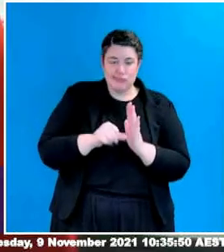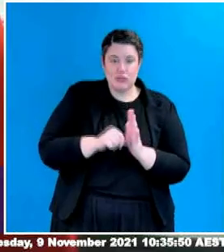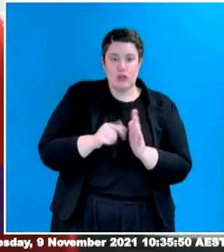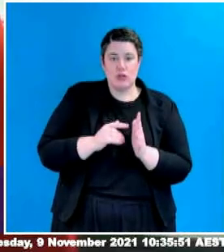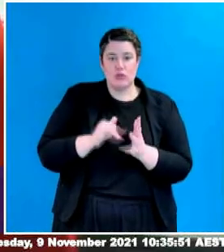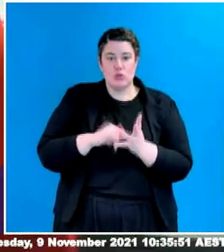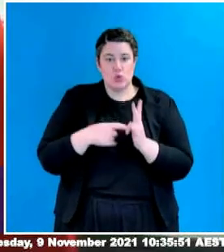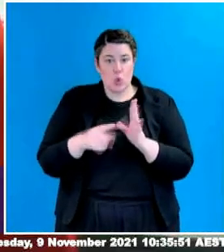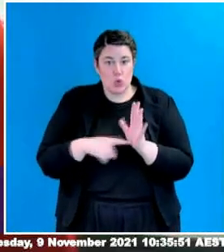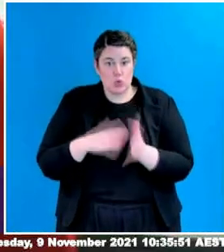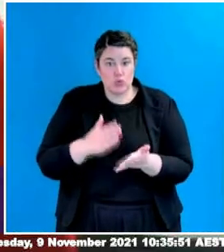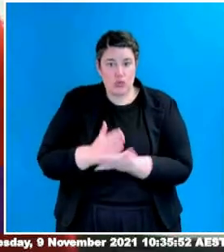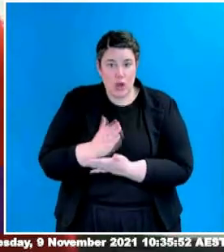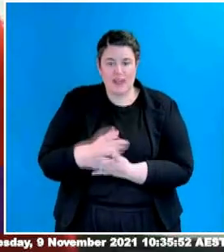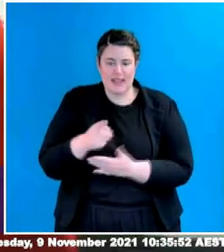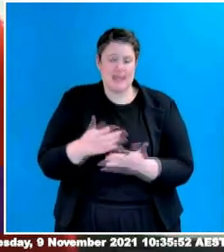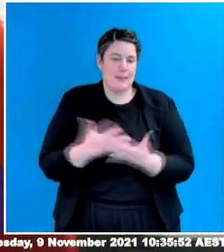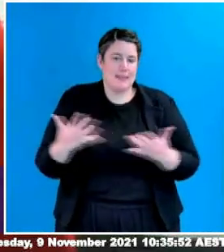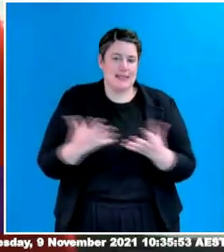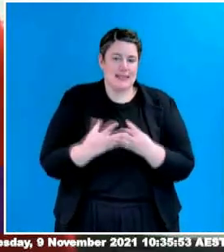biggest gap for people with disability.